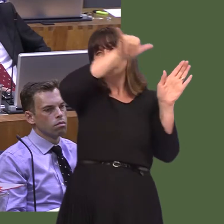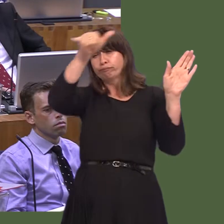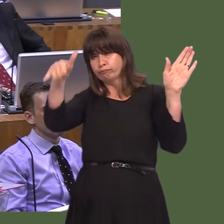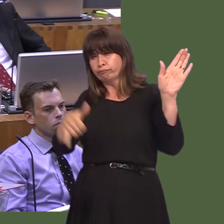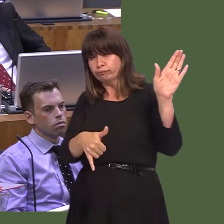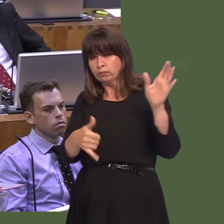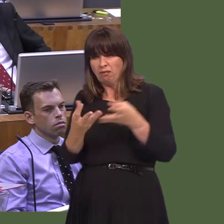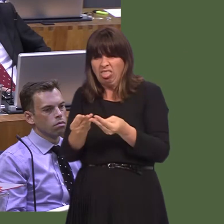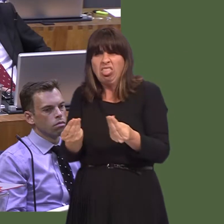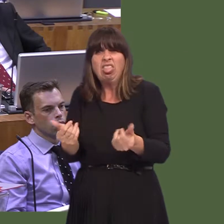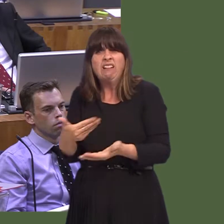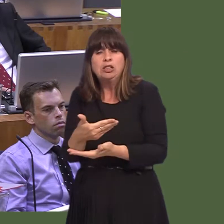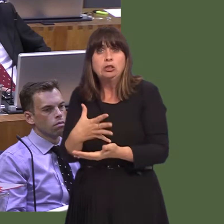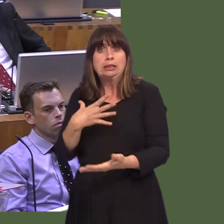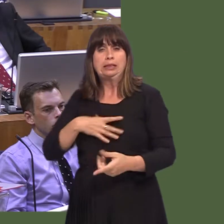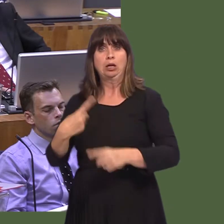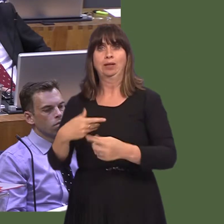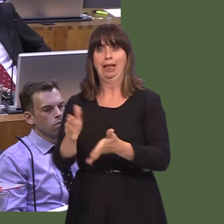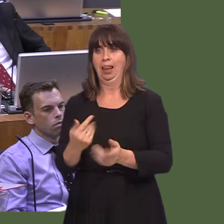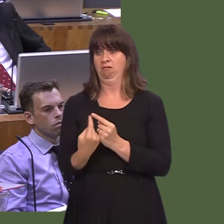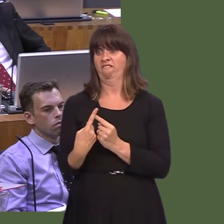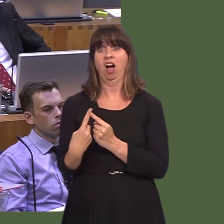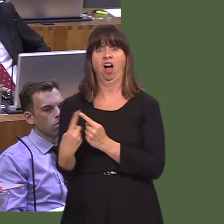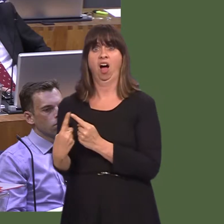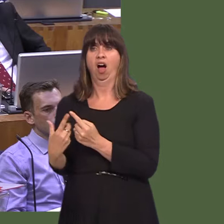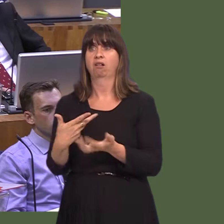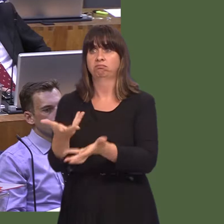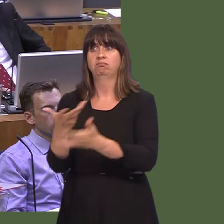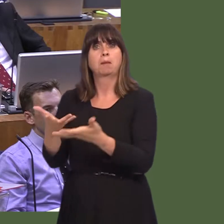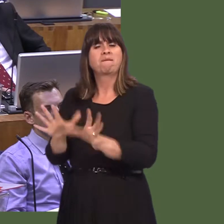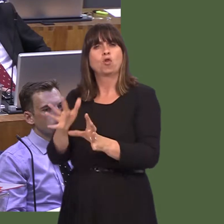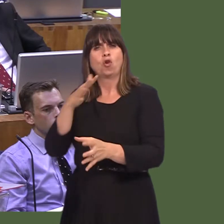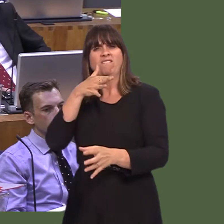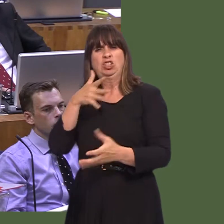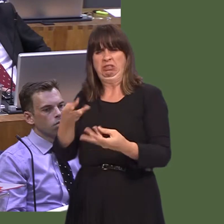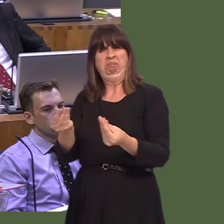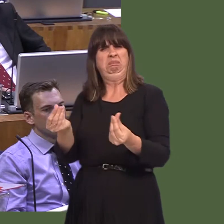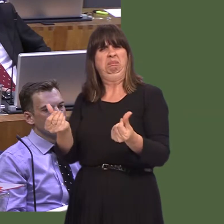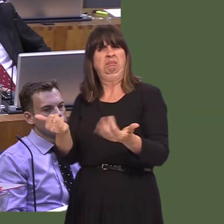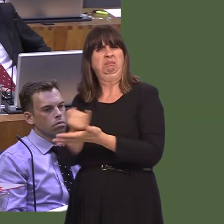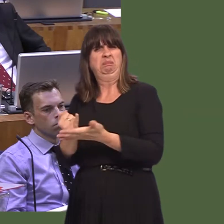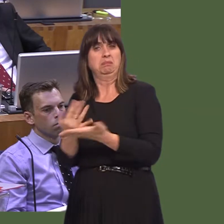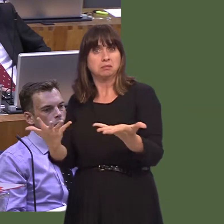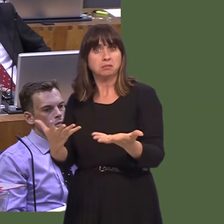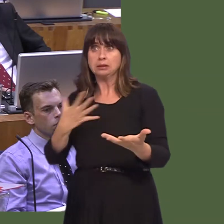So, the reality is, yes, we can look at producing a better deal for our farmers in Wales, as